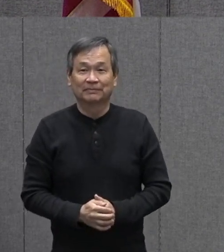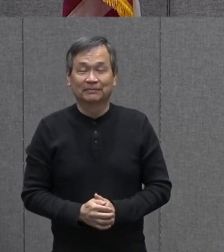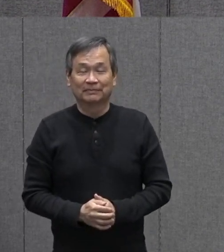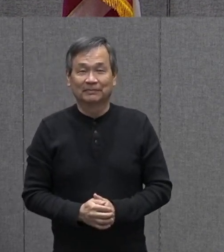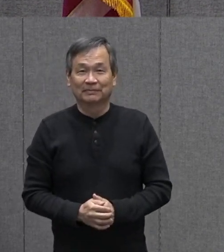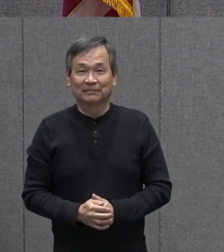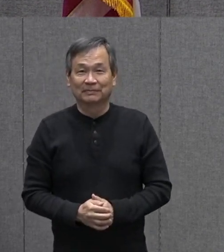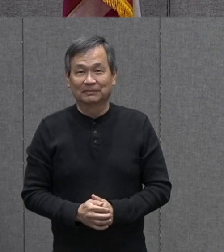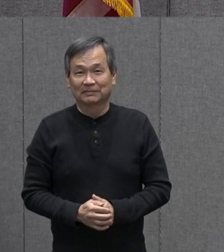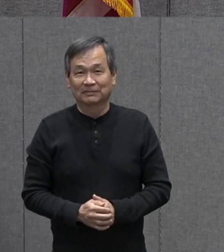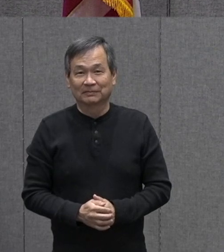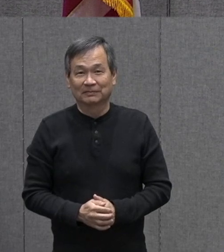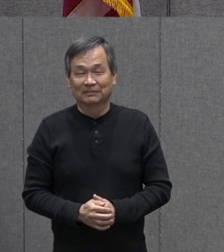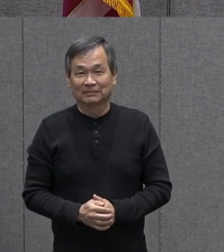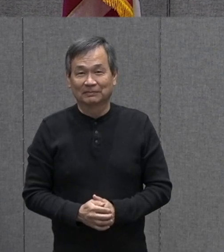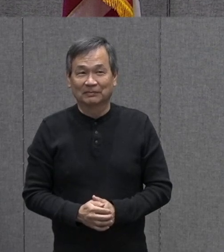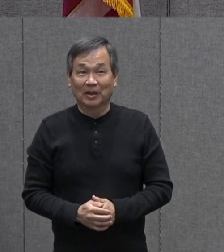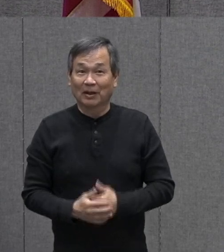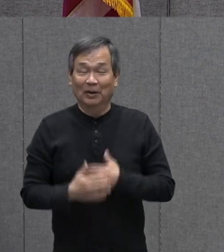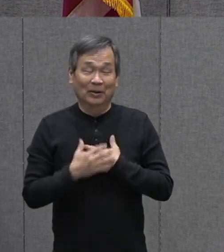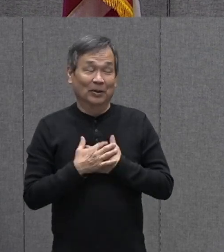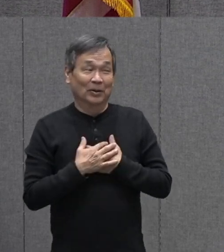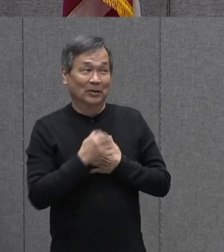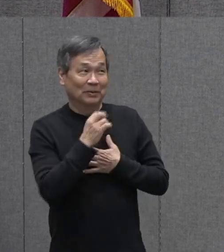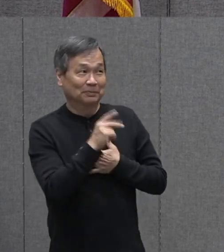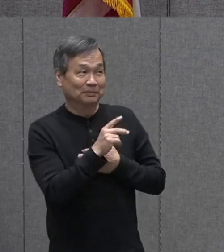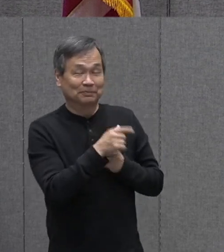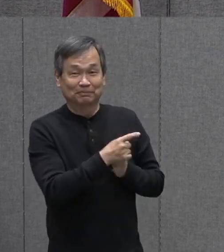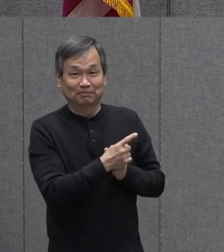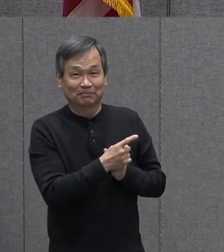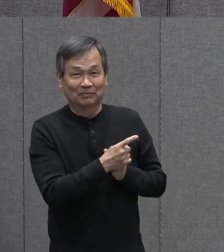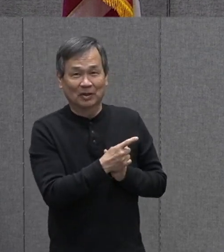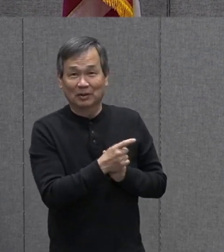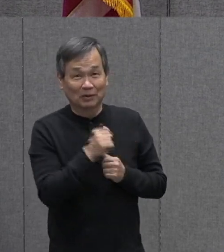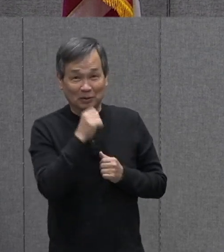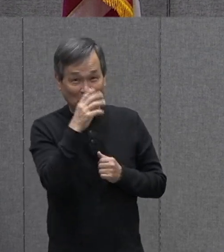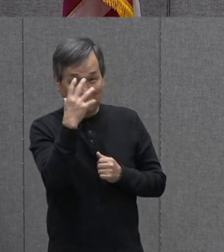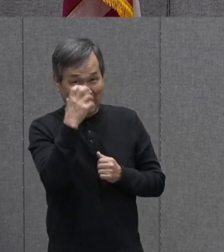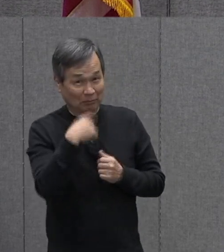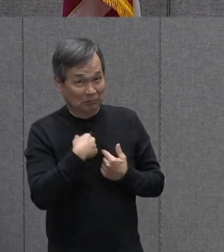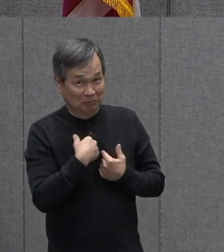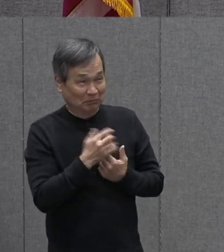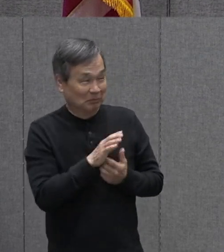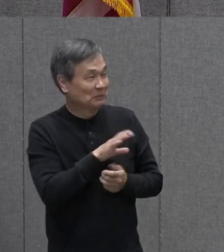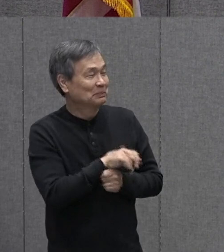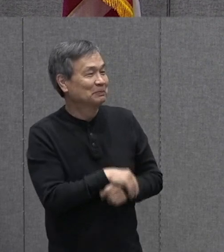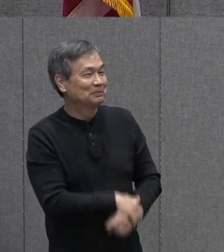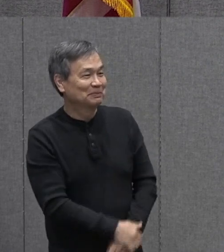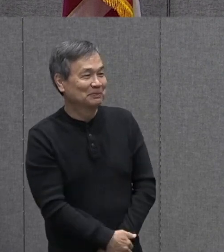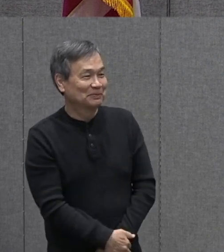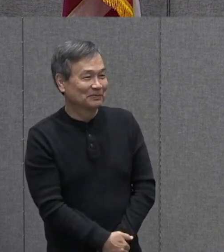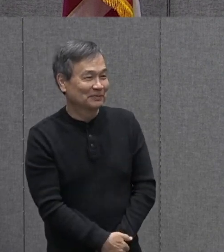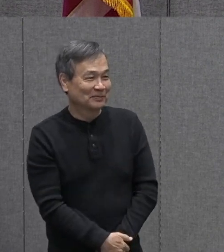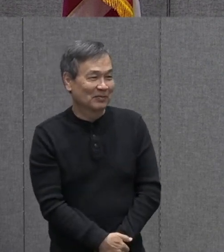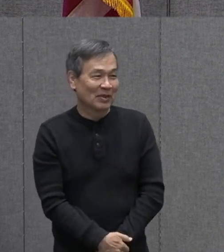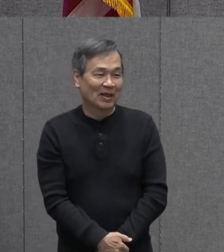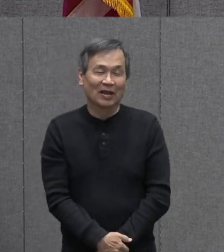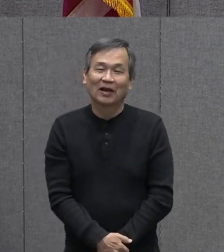I'm doing my best friends? Please don't be mad. All right, and I love how on our globe